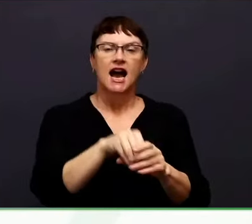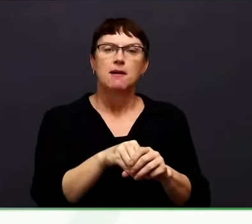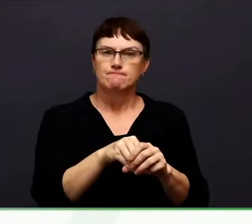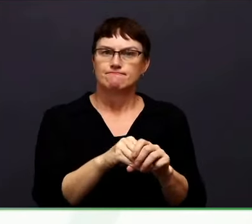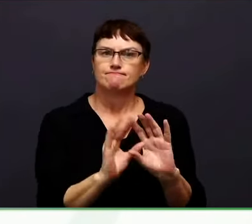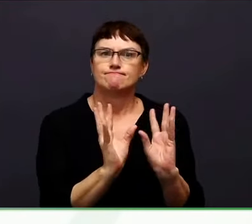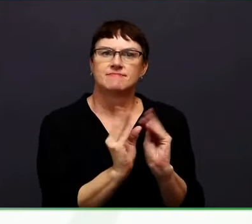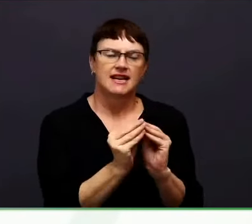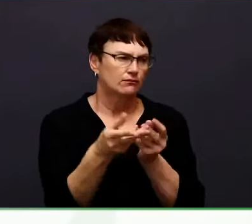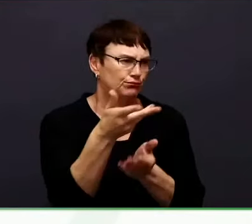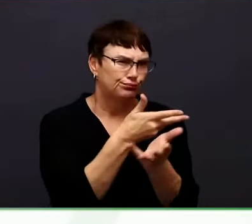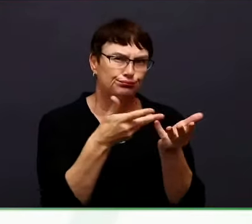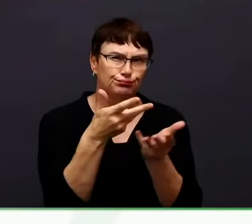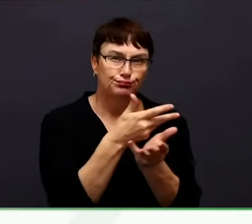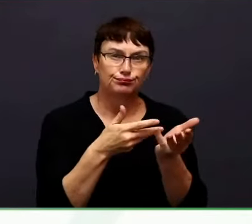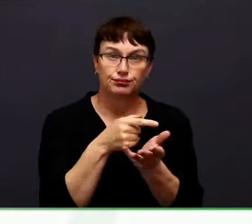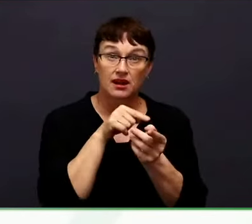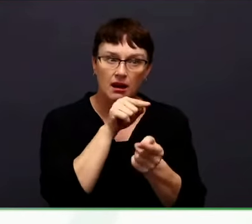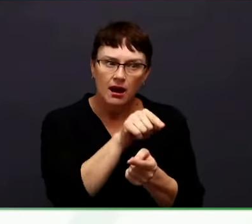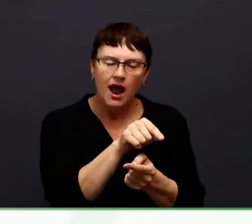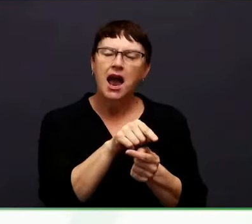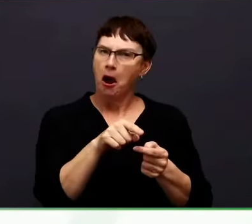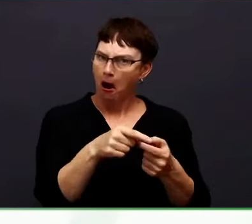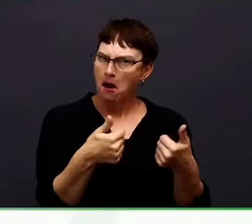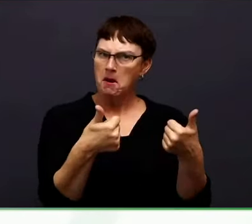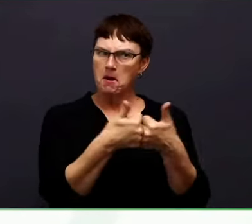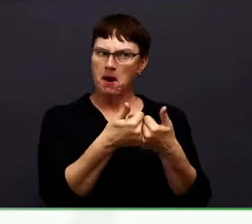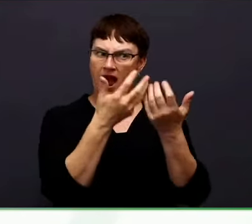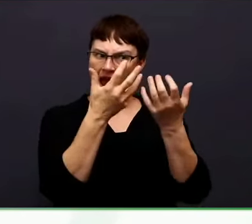cleared that aim, that is about actually the content of the brochure.